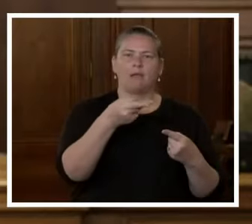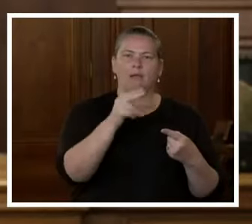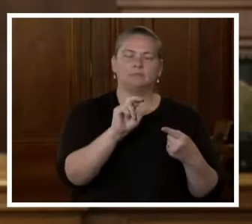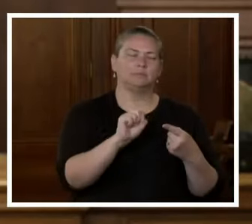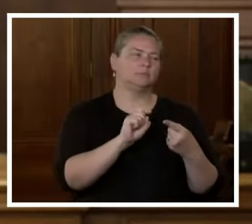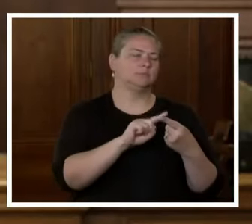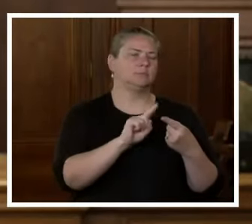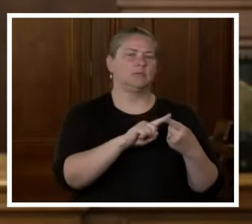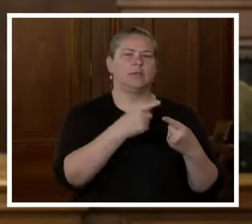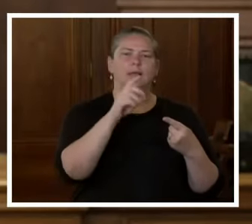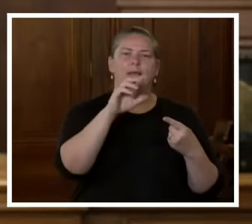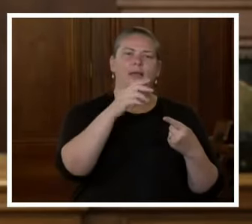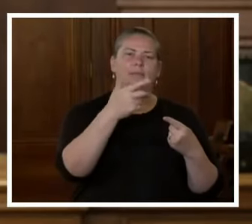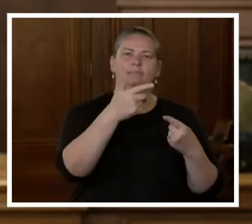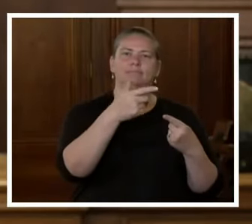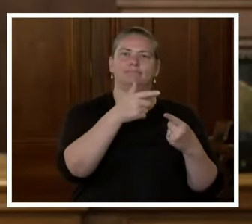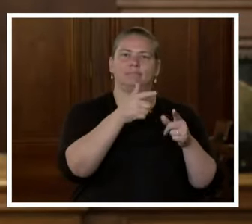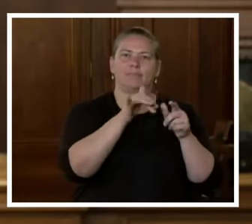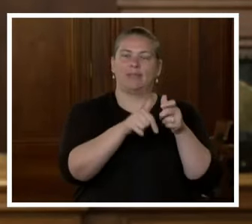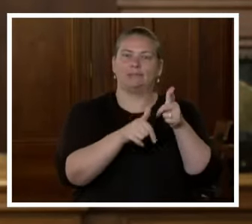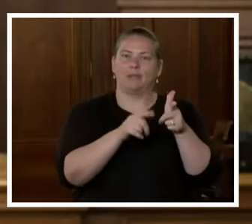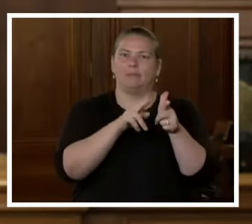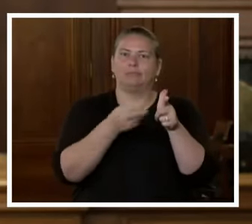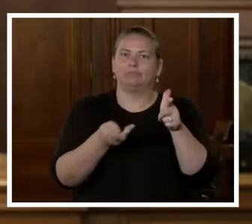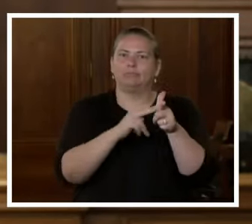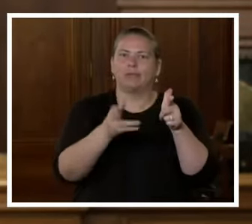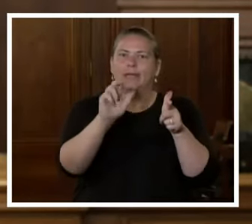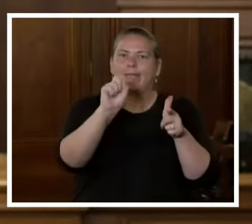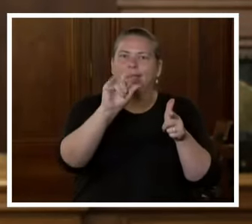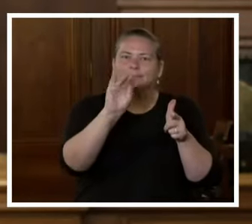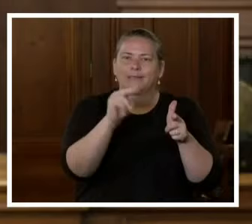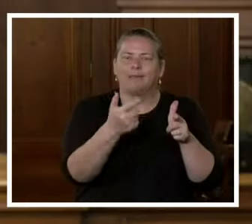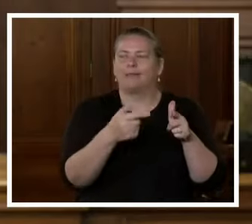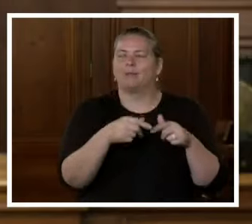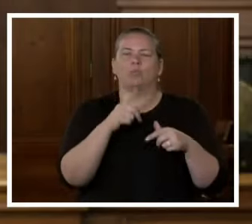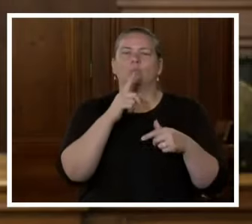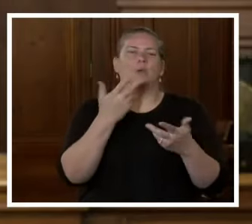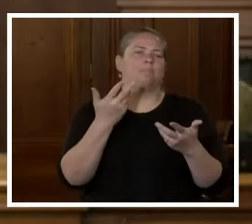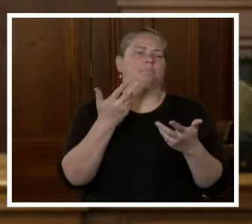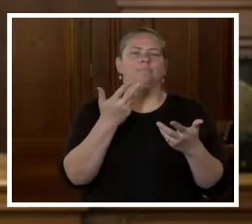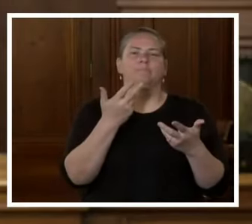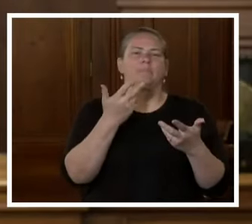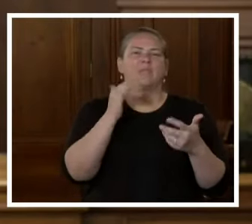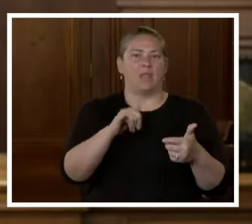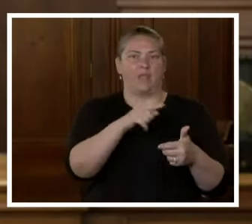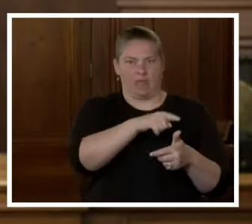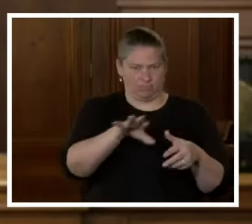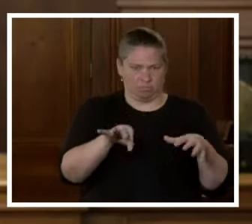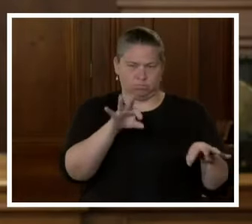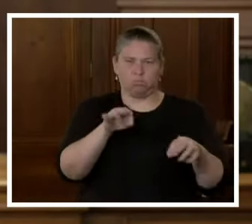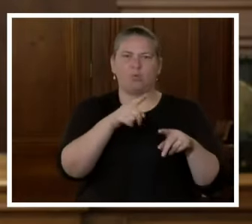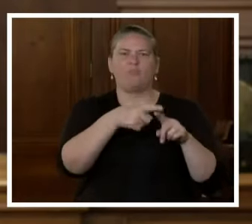FIRED THAT EVENING, MOST OF THE LAW ENFORCEMENT PEOPLE WENT TO COVER, AND WHEN YOU GO TO COVER,